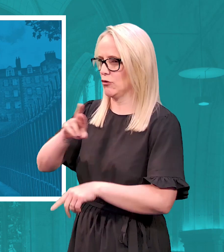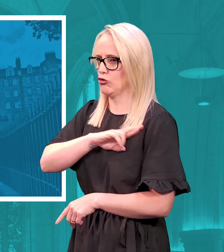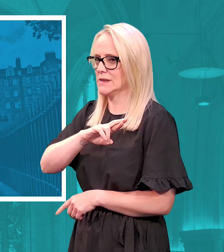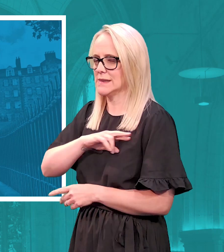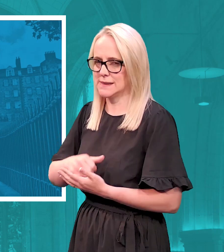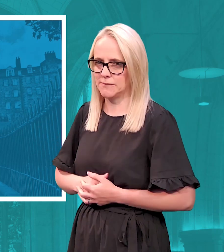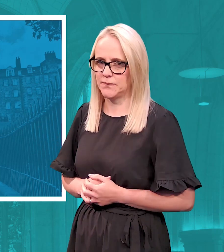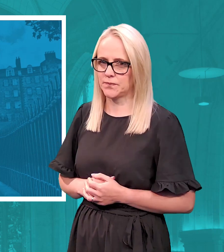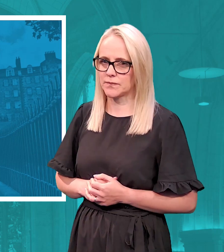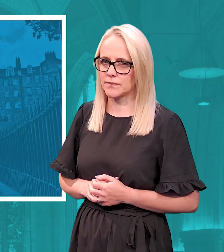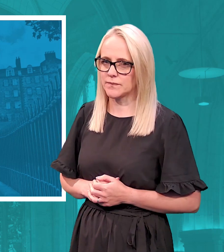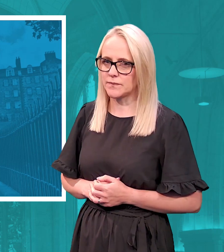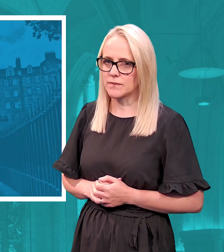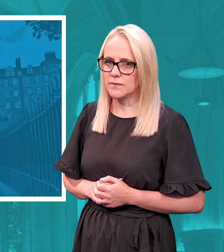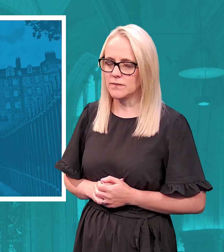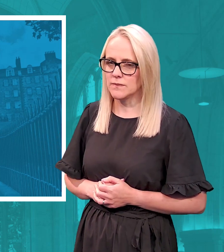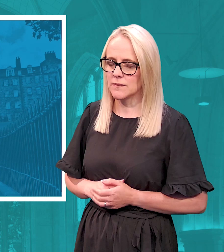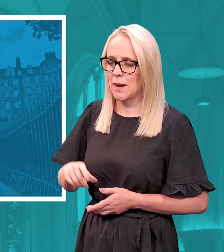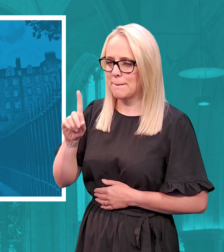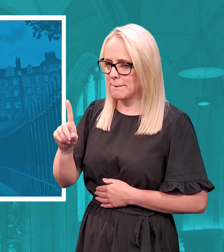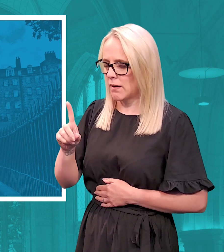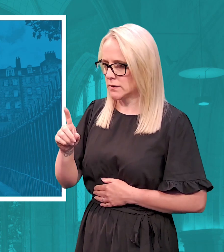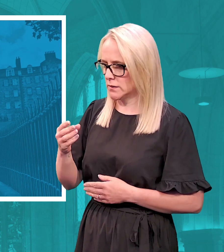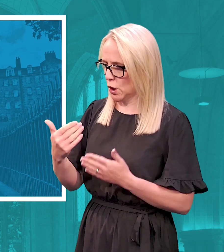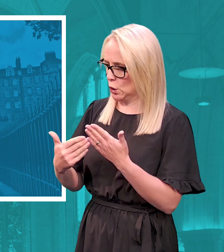However, finding a new owner for some buildings